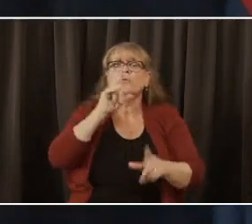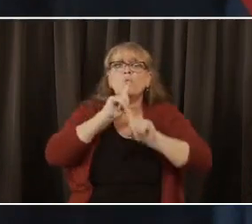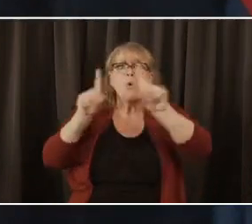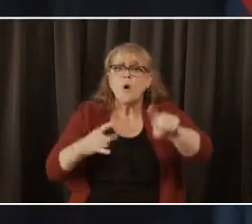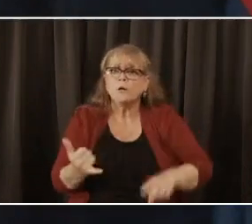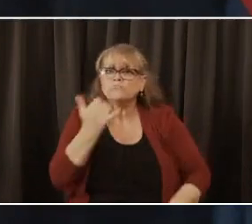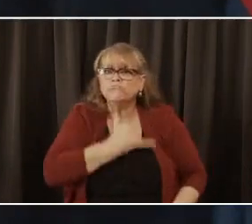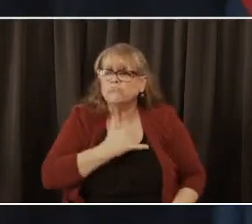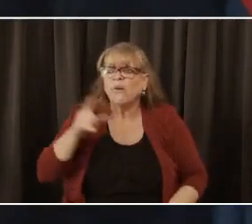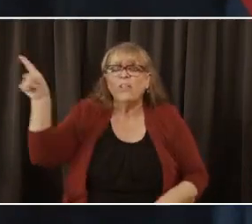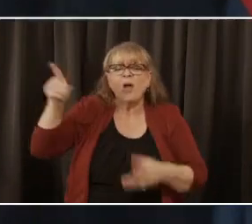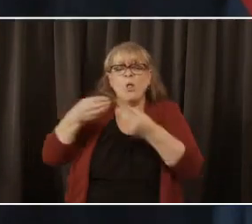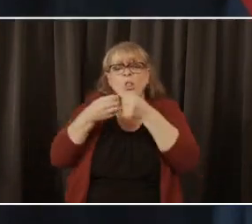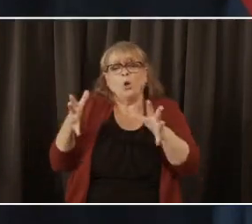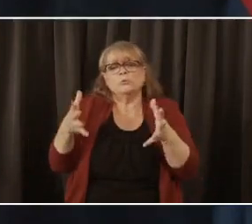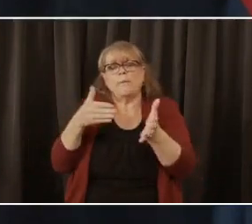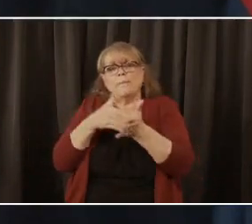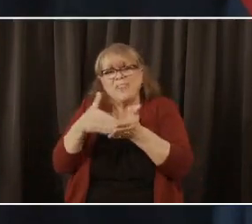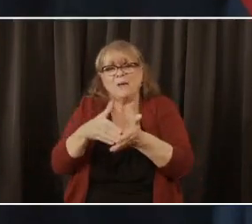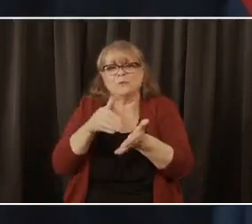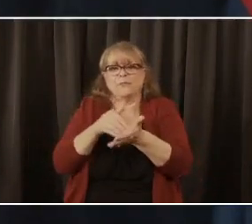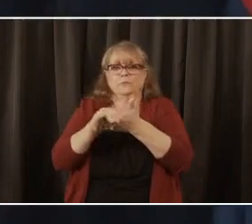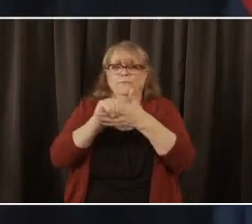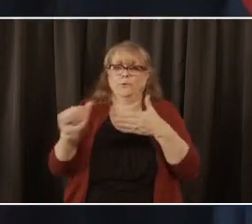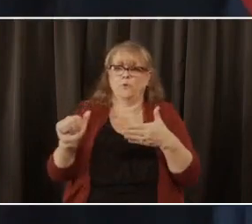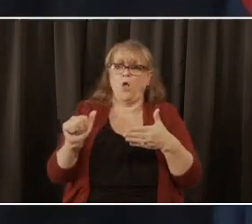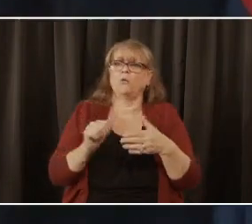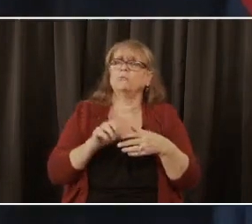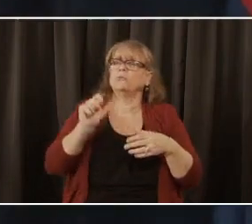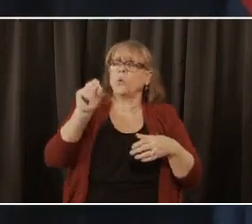the products we verified them once they passed our test. We knew they would provide the best